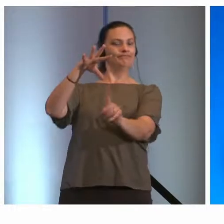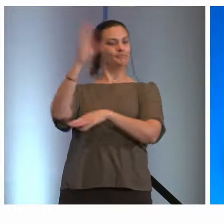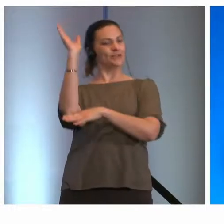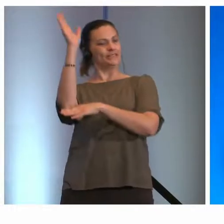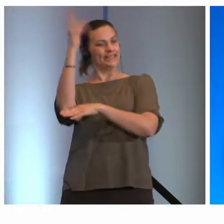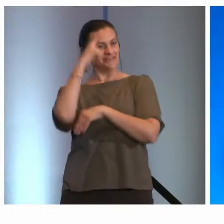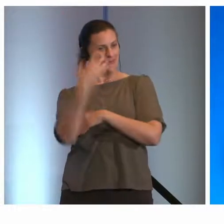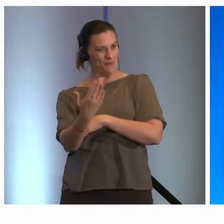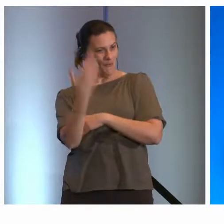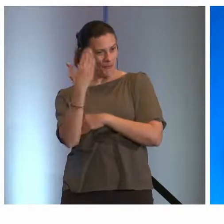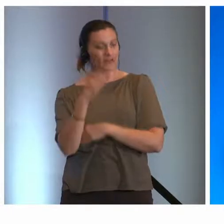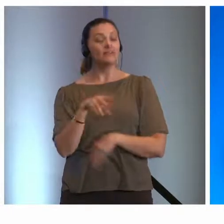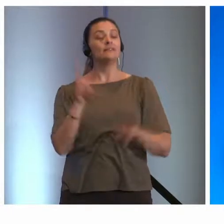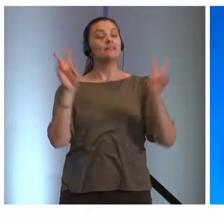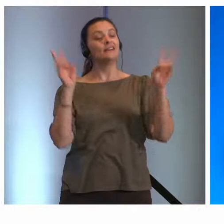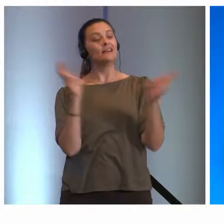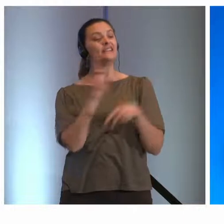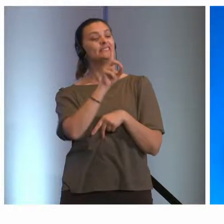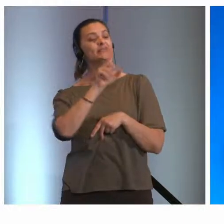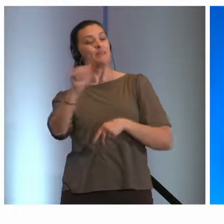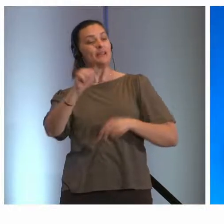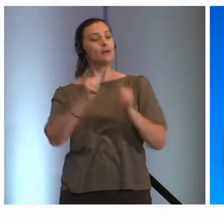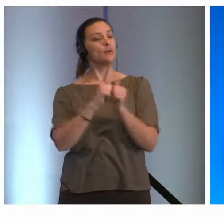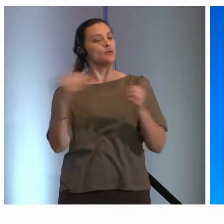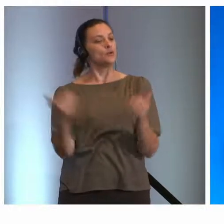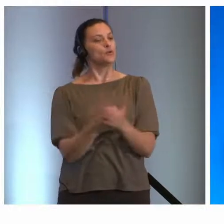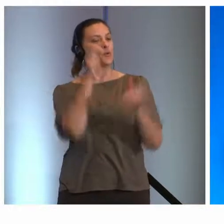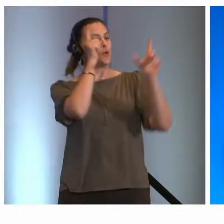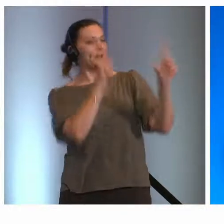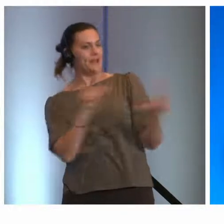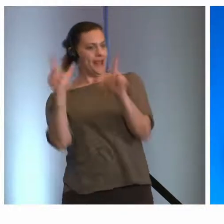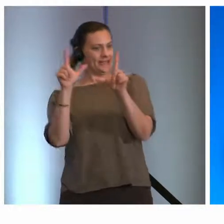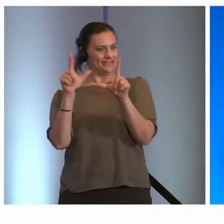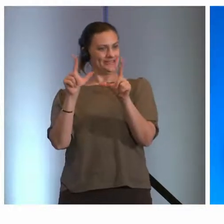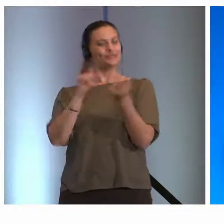This morning, we have our final featured presentation,